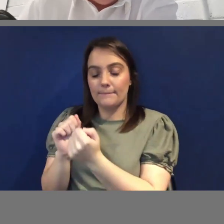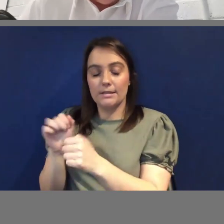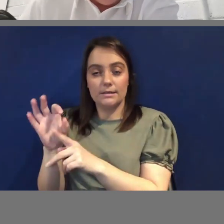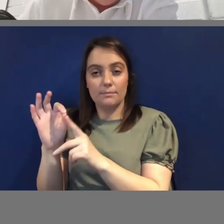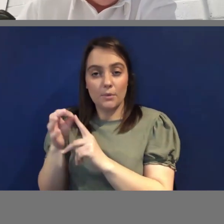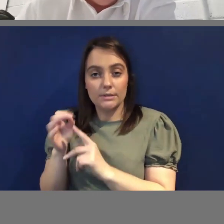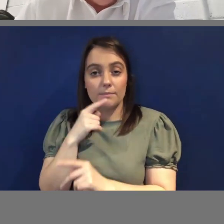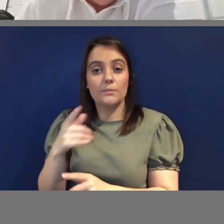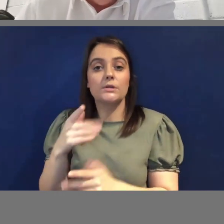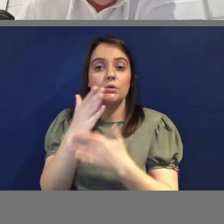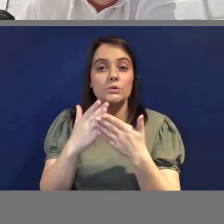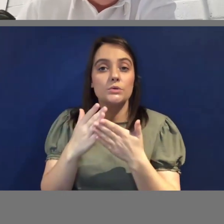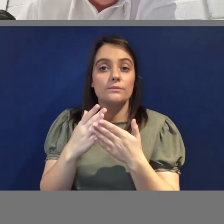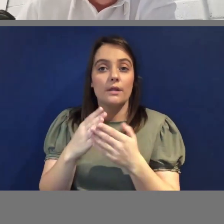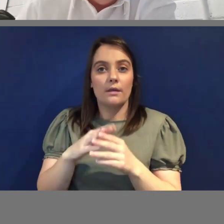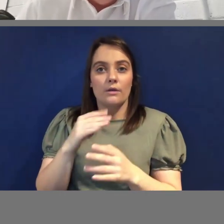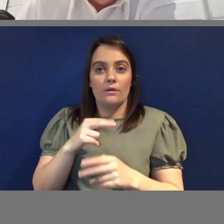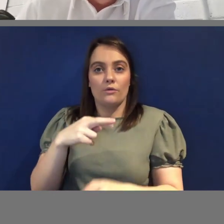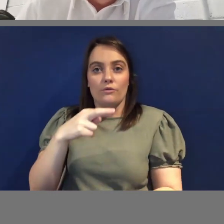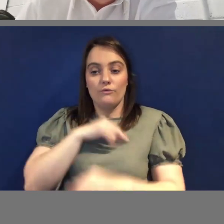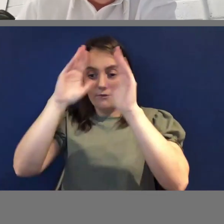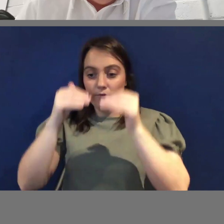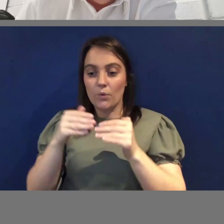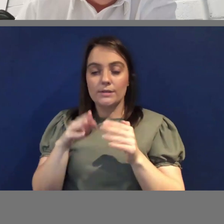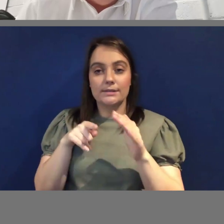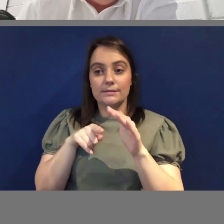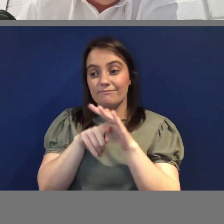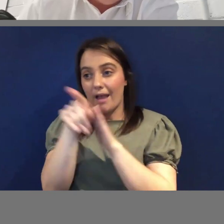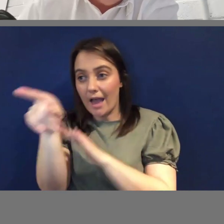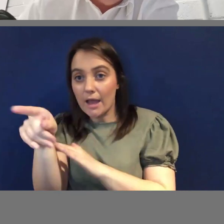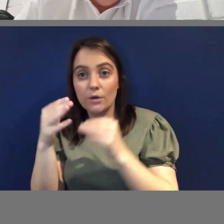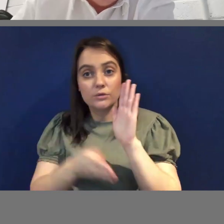get people away from the building and to this to place of assembly so consider risk assessments